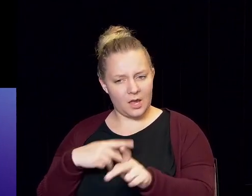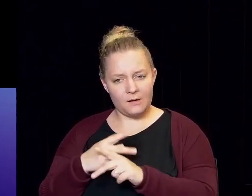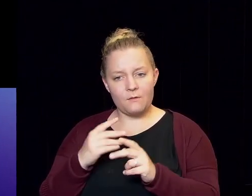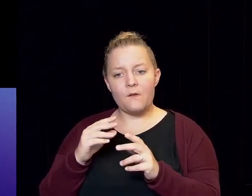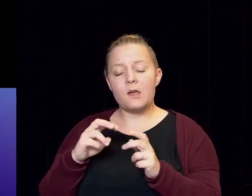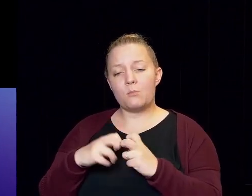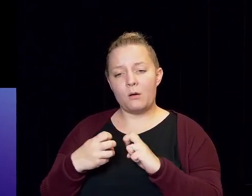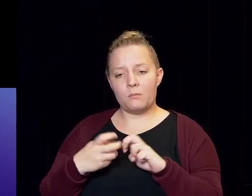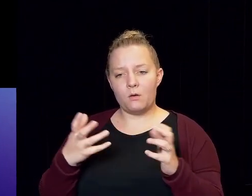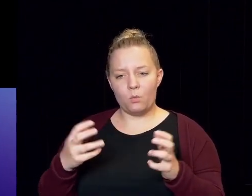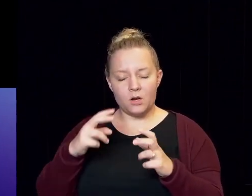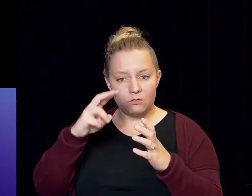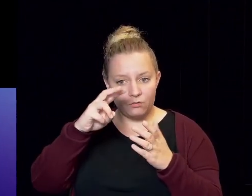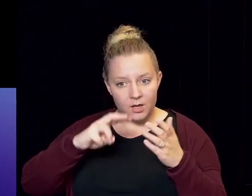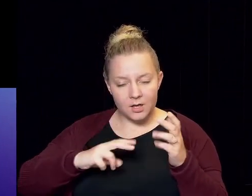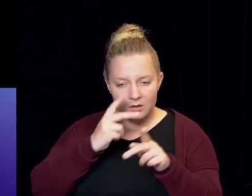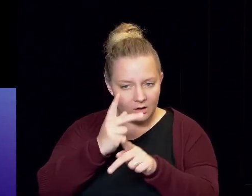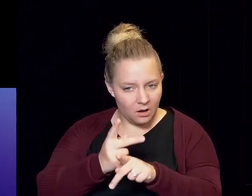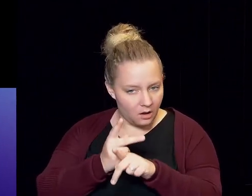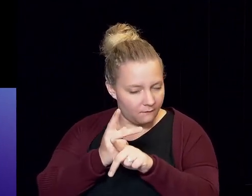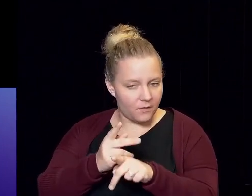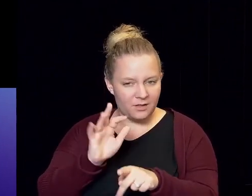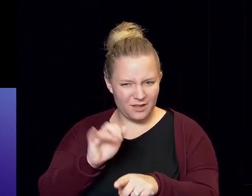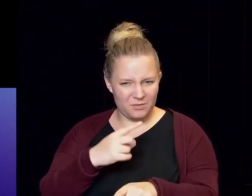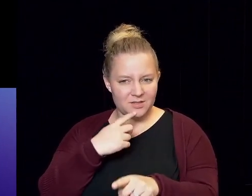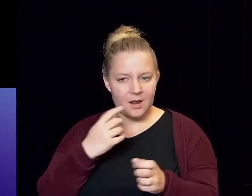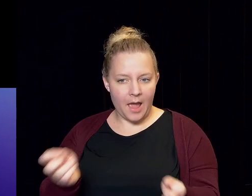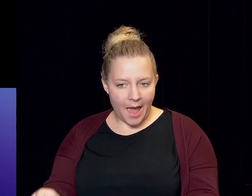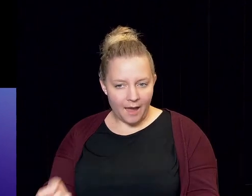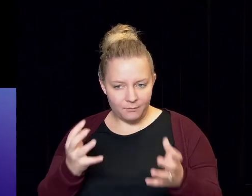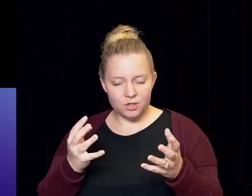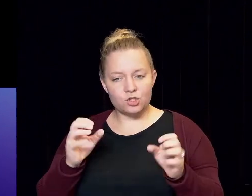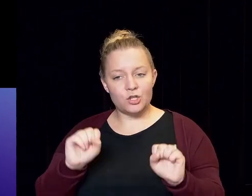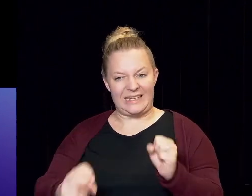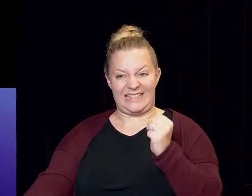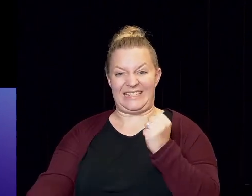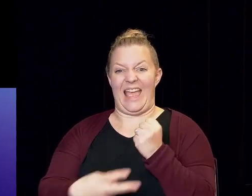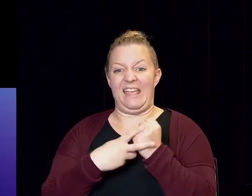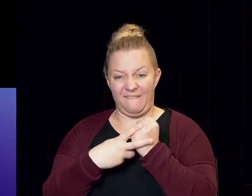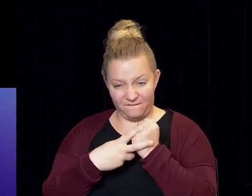to read carefully. Because this says how much could he save, how much could you save. If the question